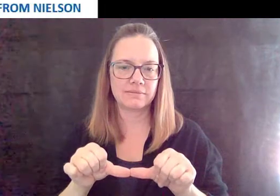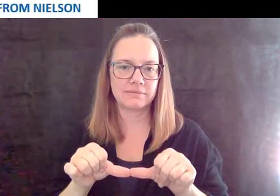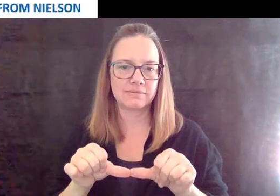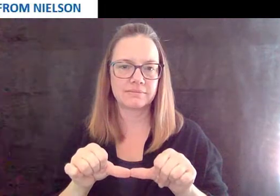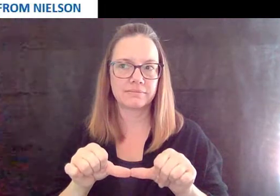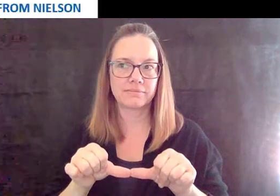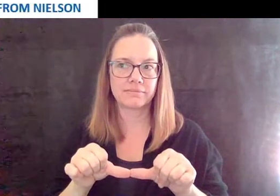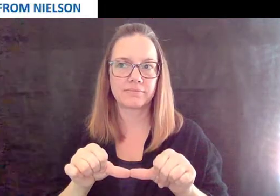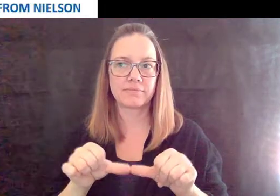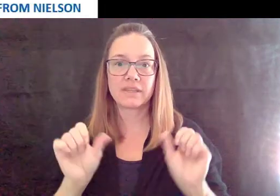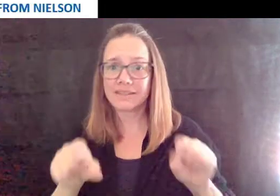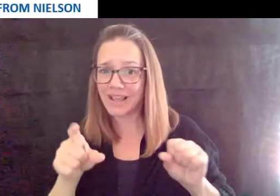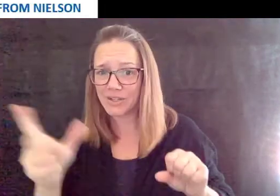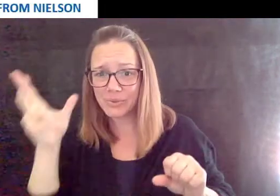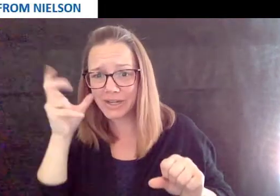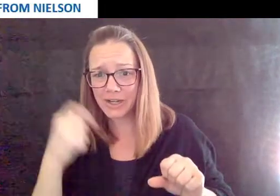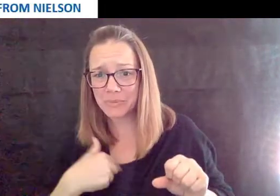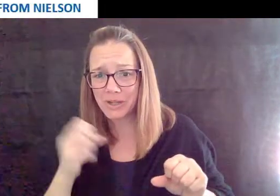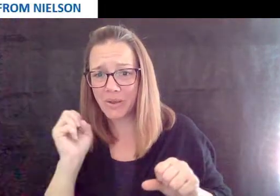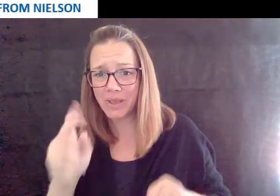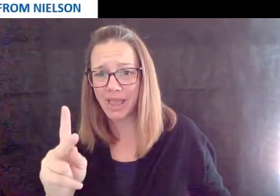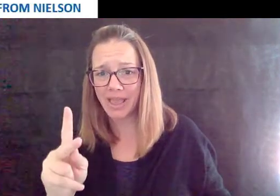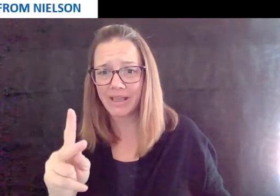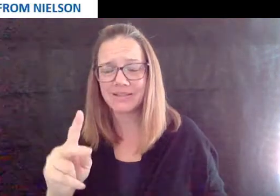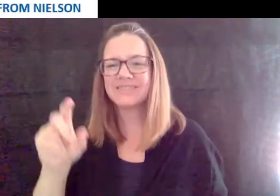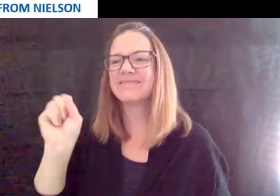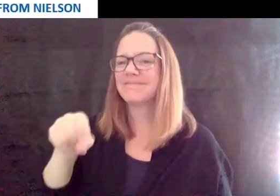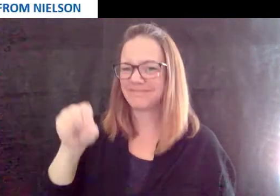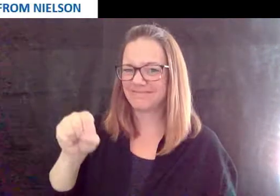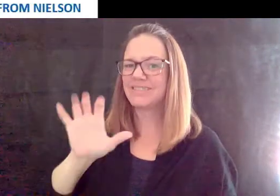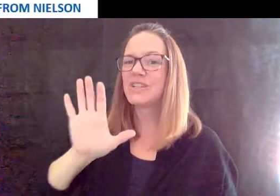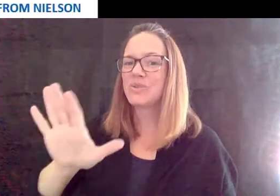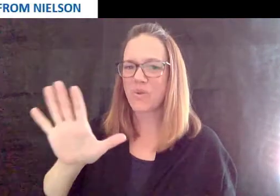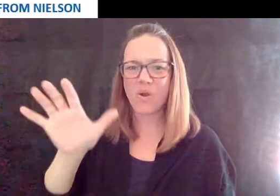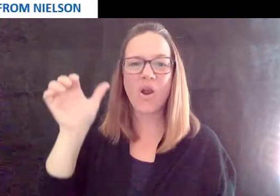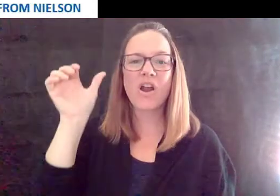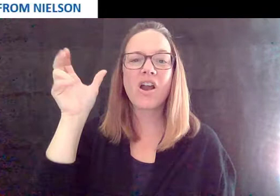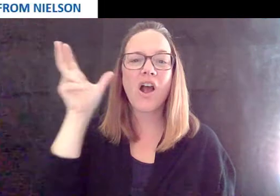Are you able to hear me Ellie? Yeah, Wes, your video or your audio